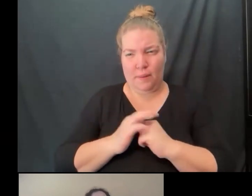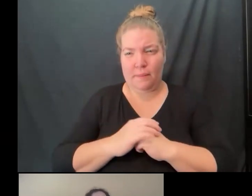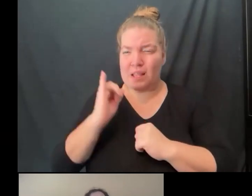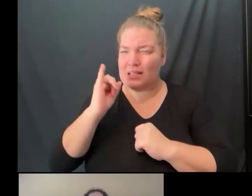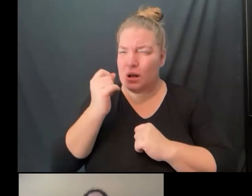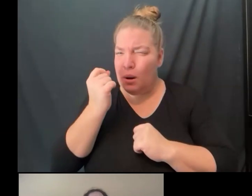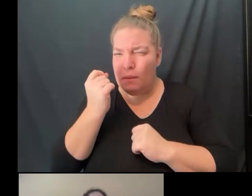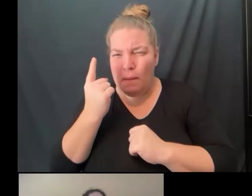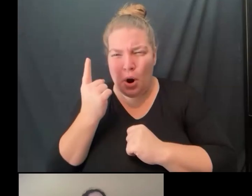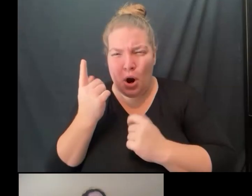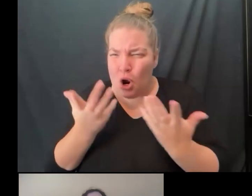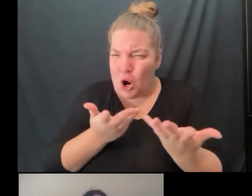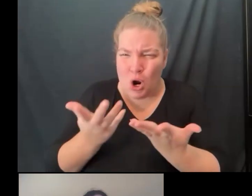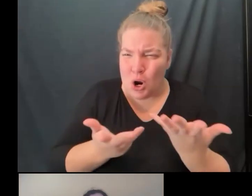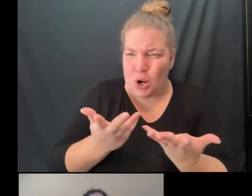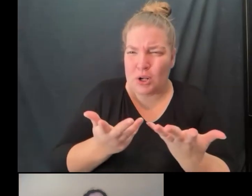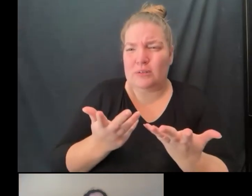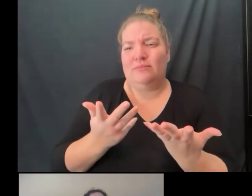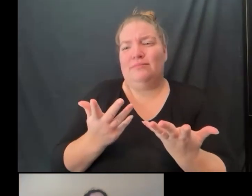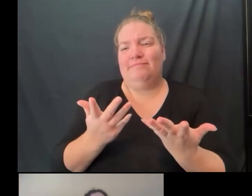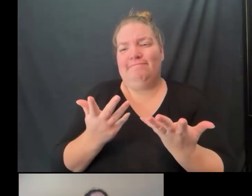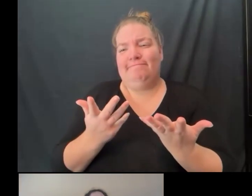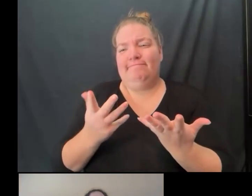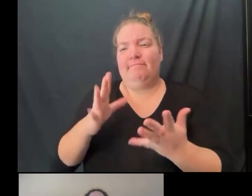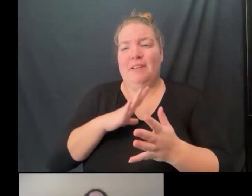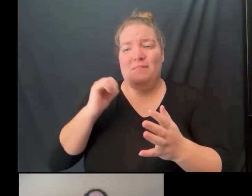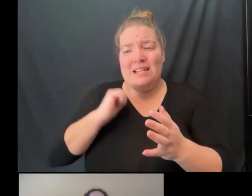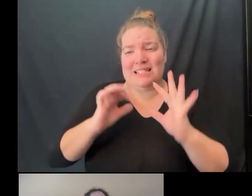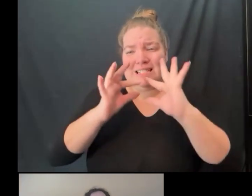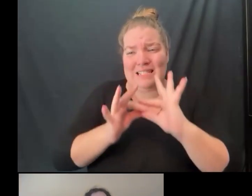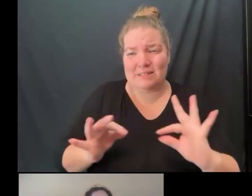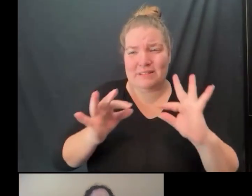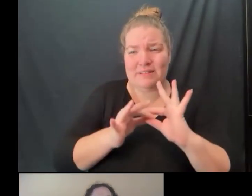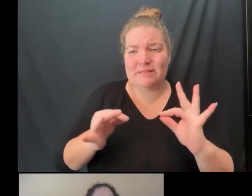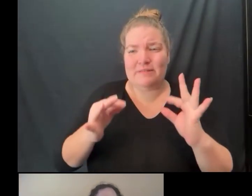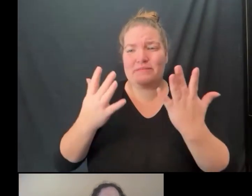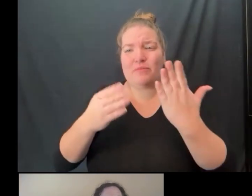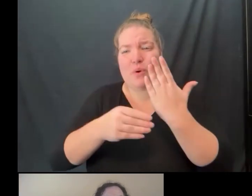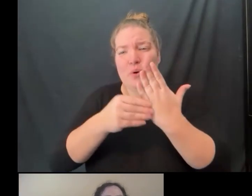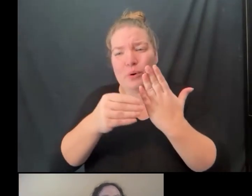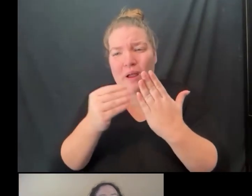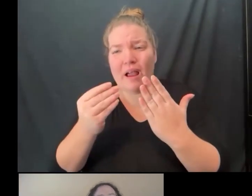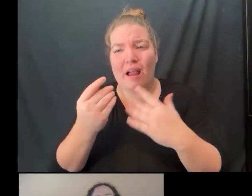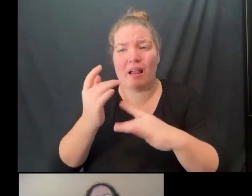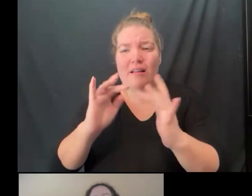we can make your apps, your documents, your sites not just conform to regulations, but be better